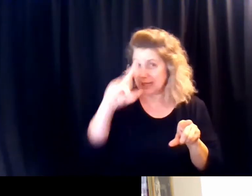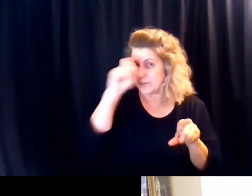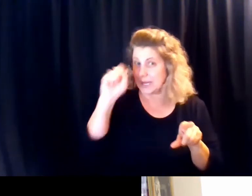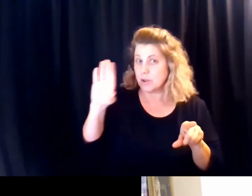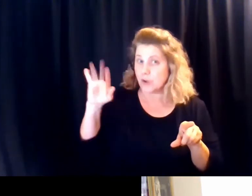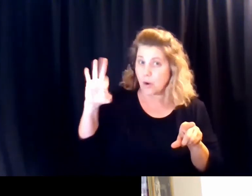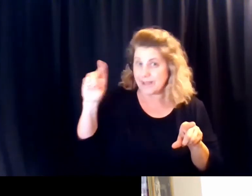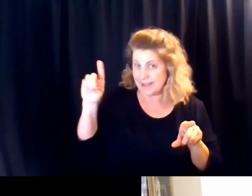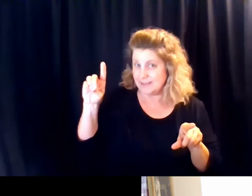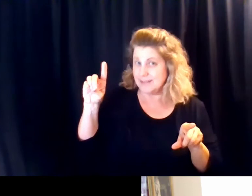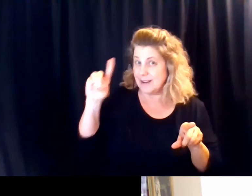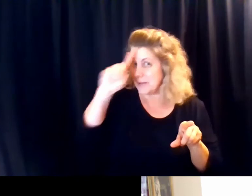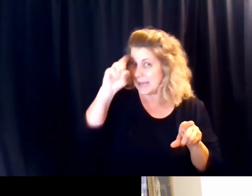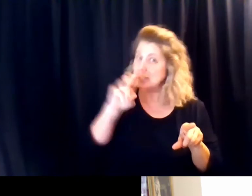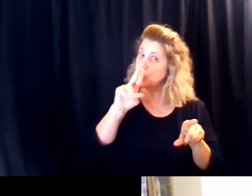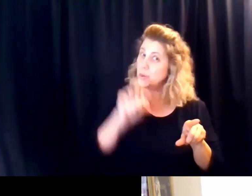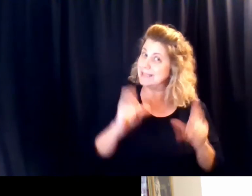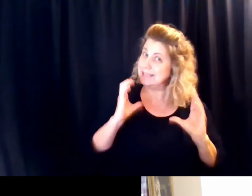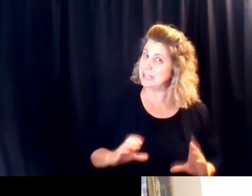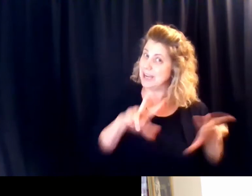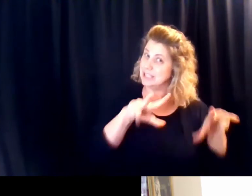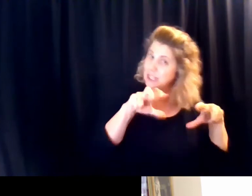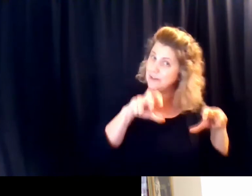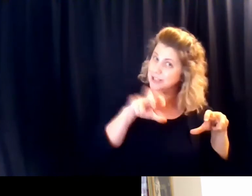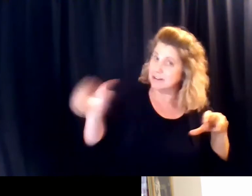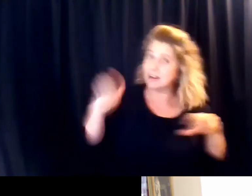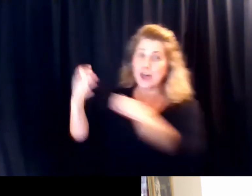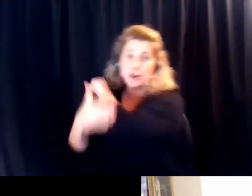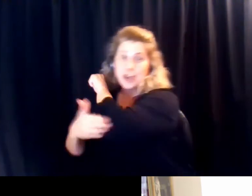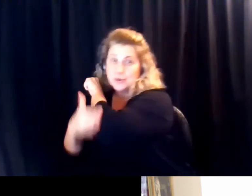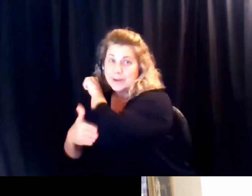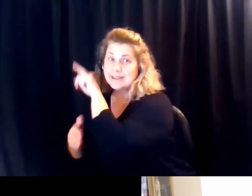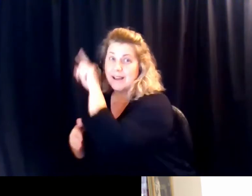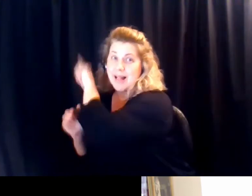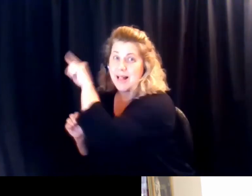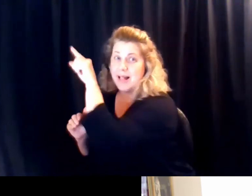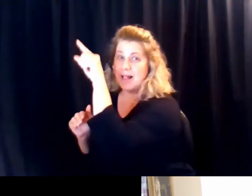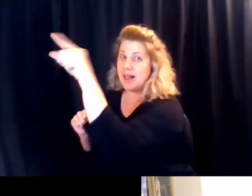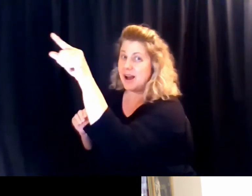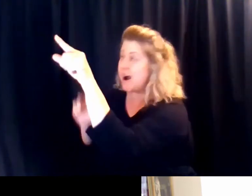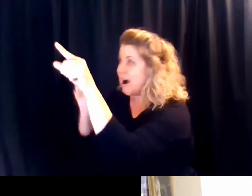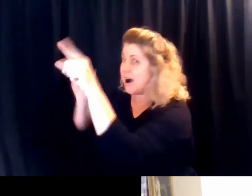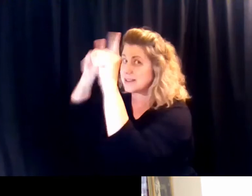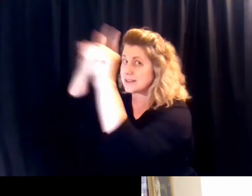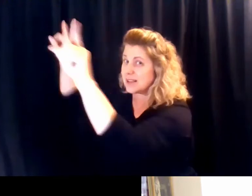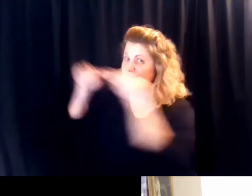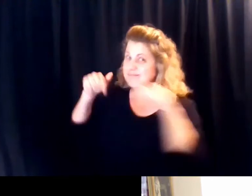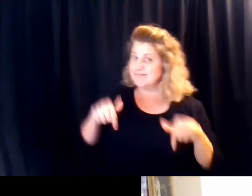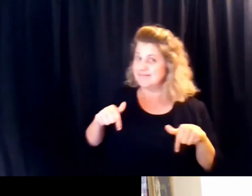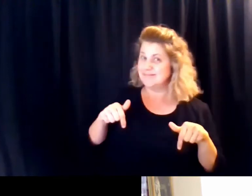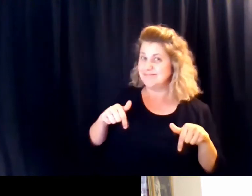Judith Heumann: You know, look at what other countries are doing and have done and how we are an abnormality, and not in a positive way.